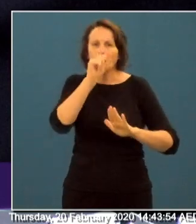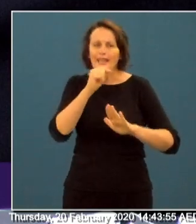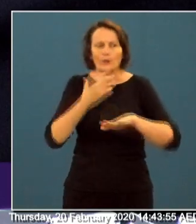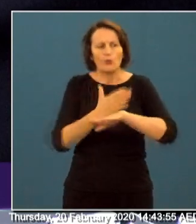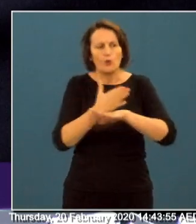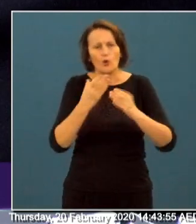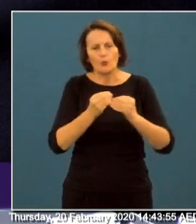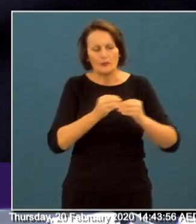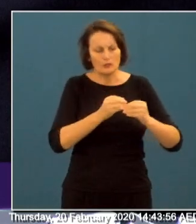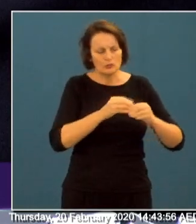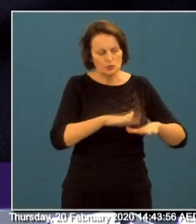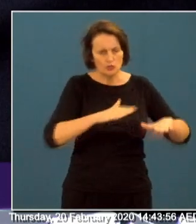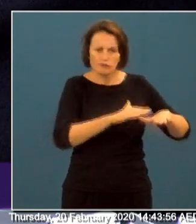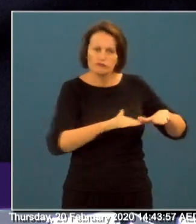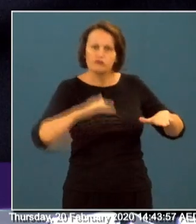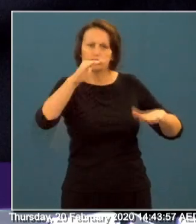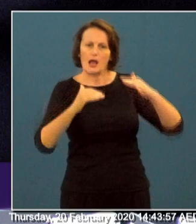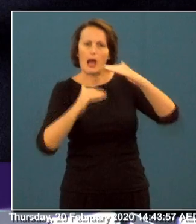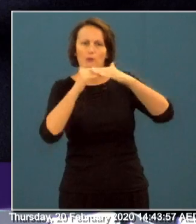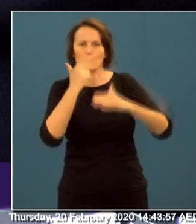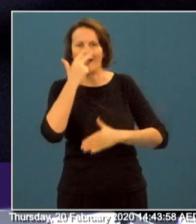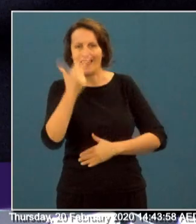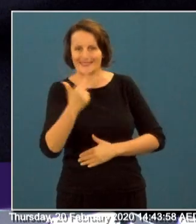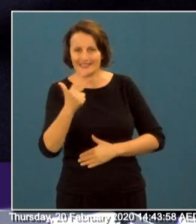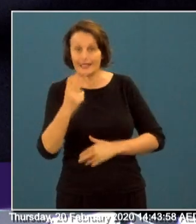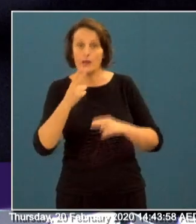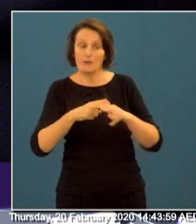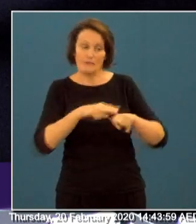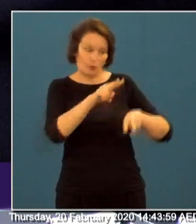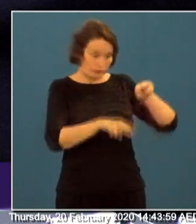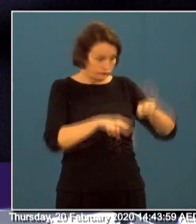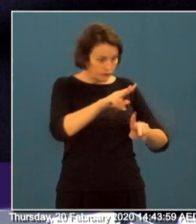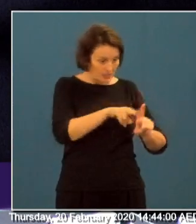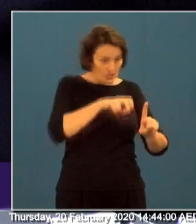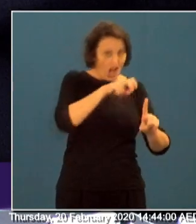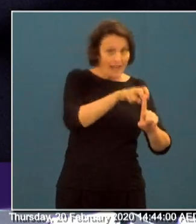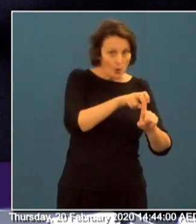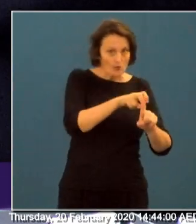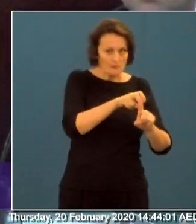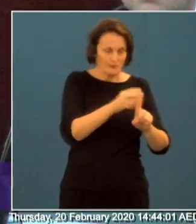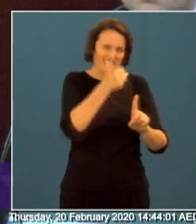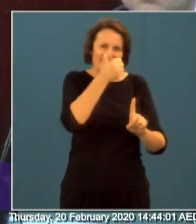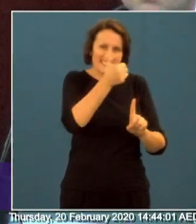however the bulk of children we see are for diagnostic assessments up until about six years of age. Okay.